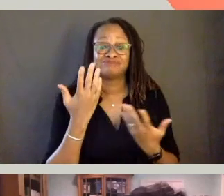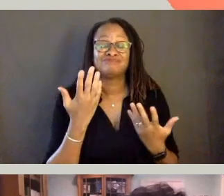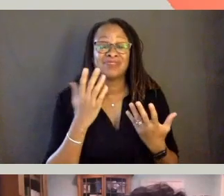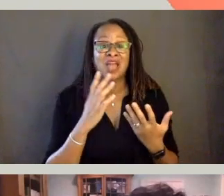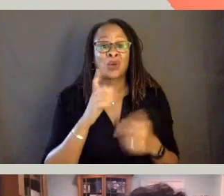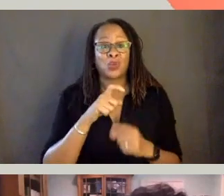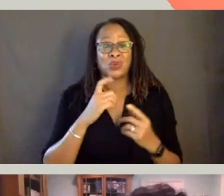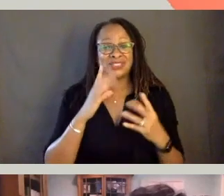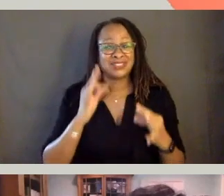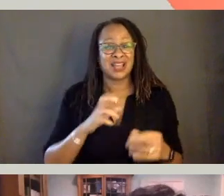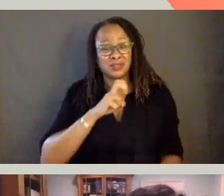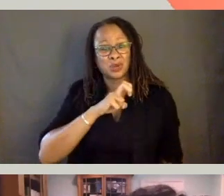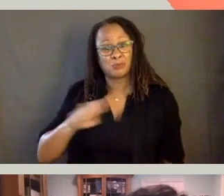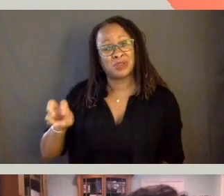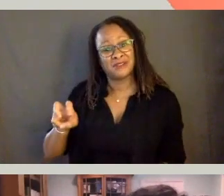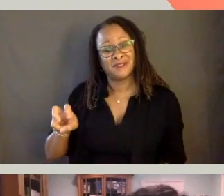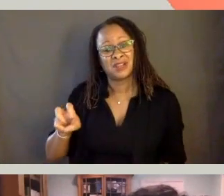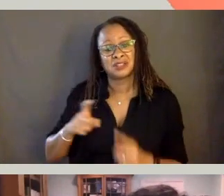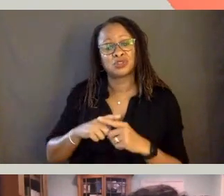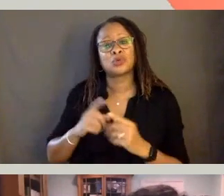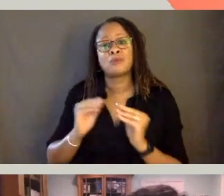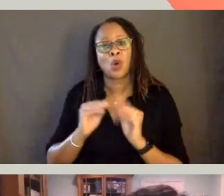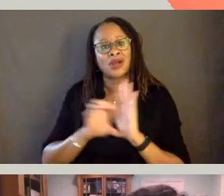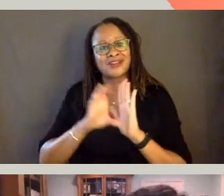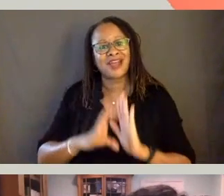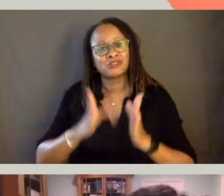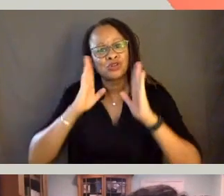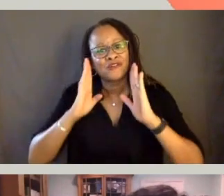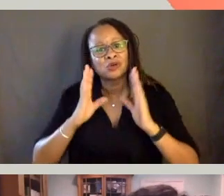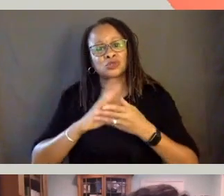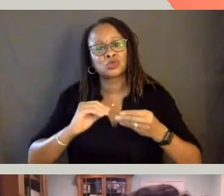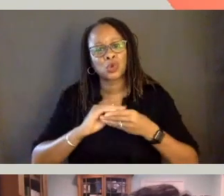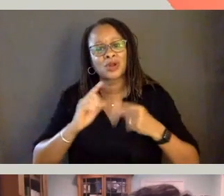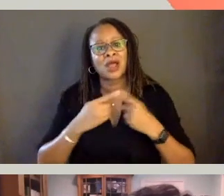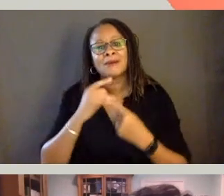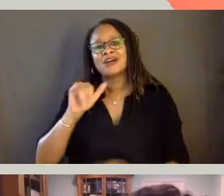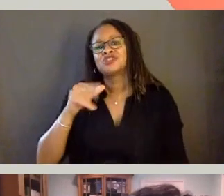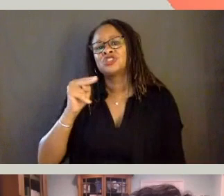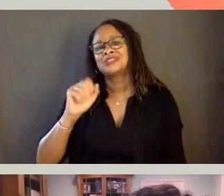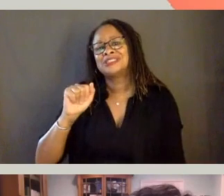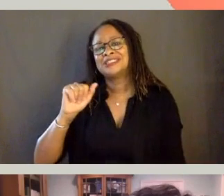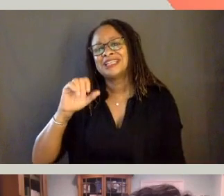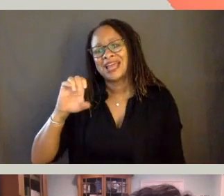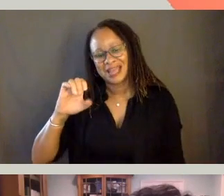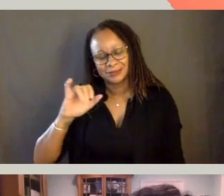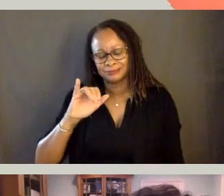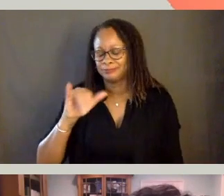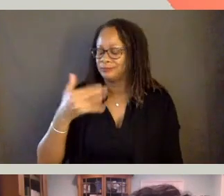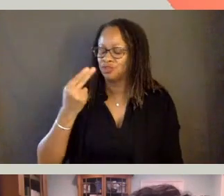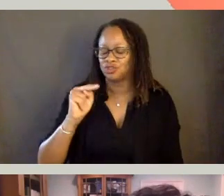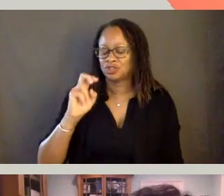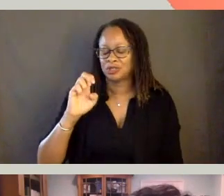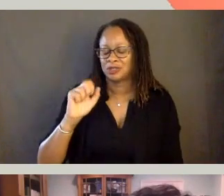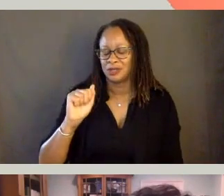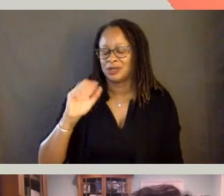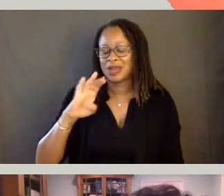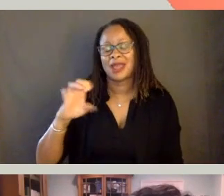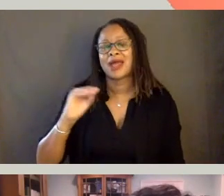towards like the character driven story about Janae and Bella, because I just didn't wanna misrepresent anybody.